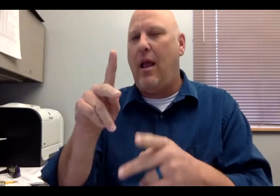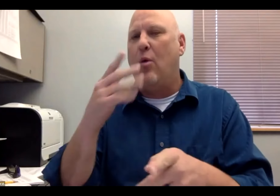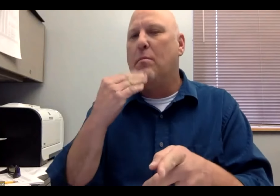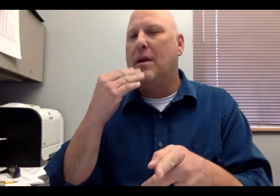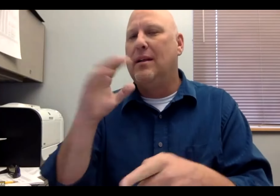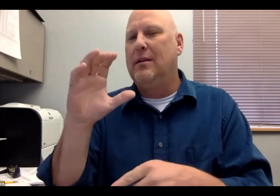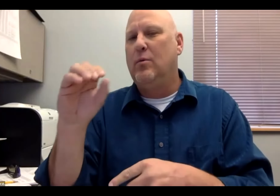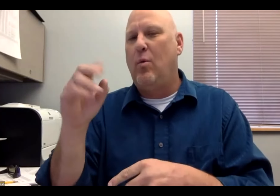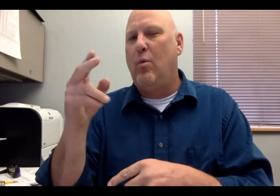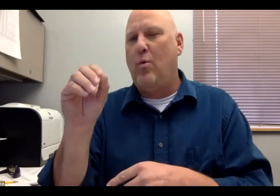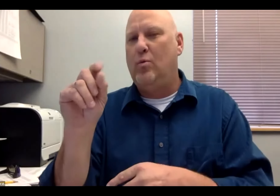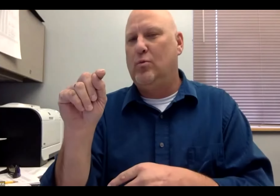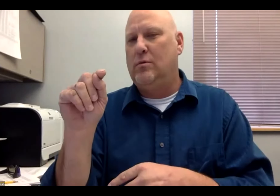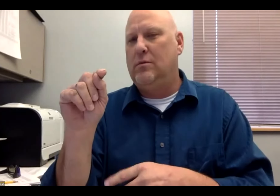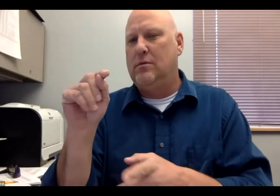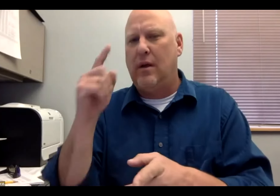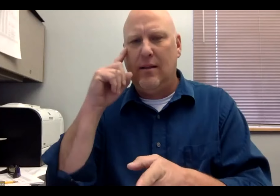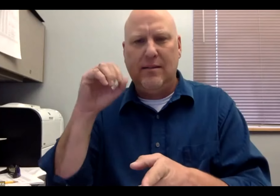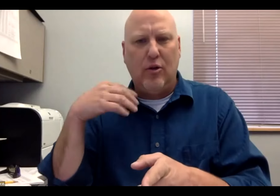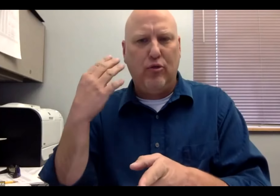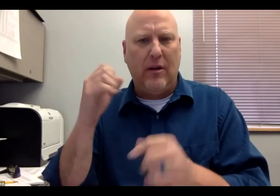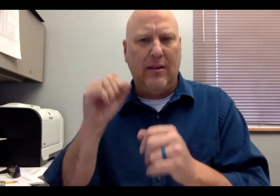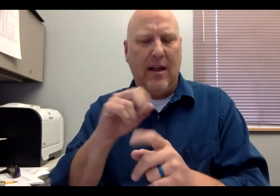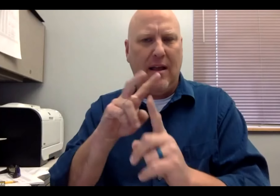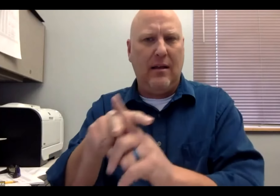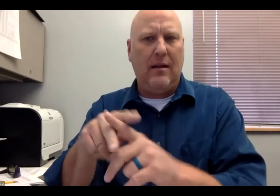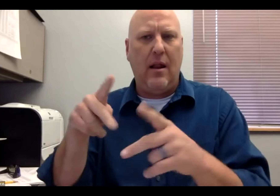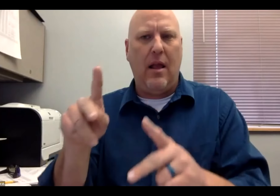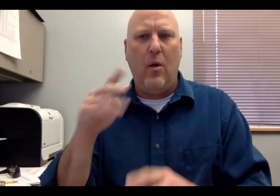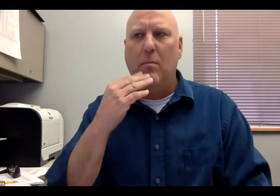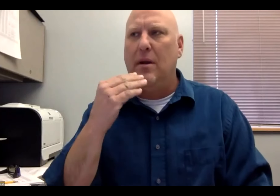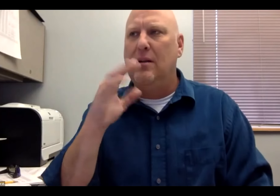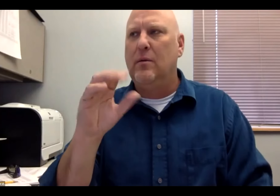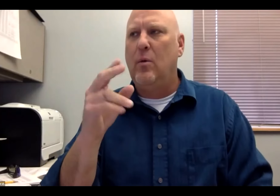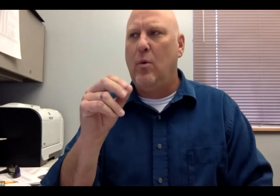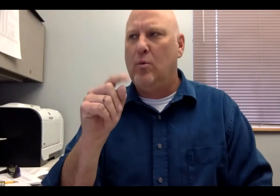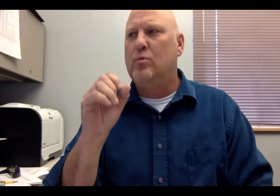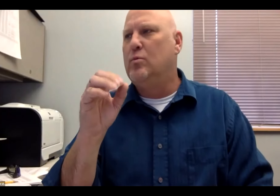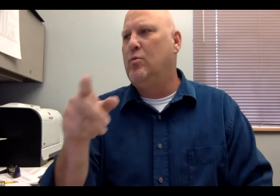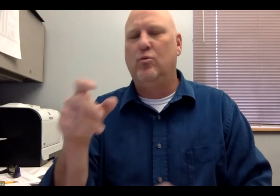training Melanie, she popped on. Melanie as co host. Sarah can you let Melanie co host